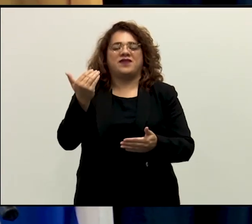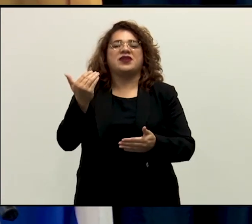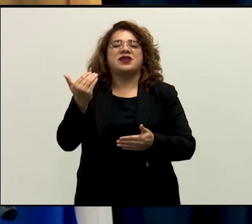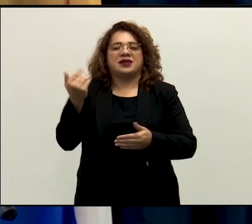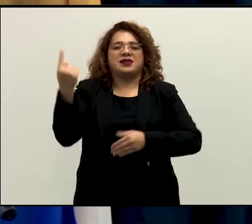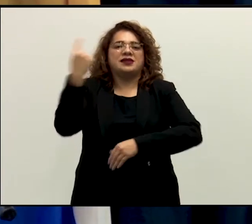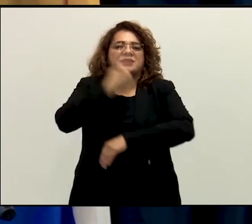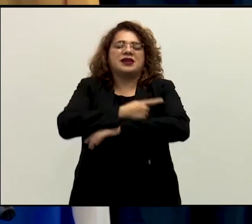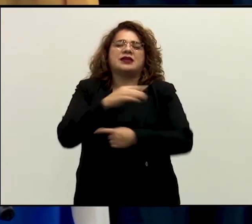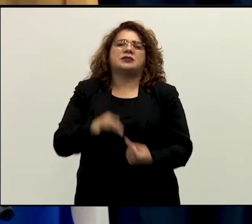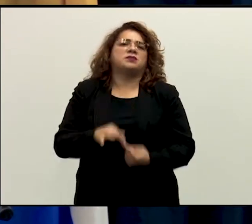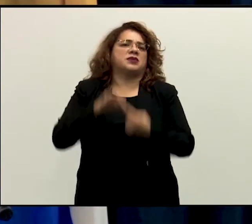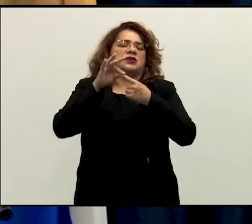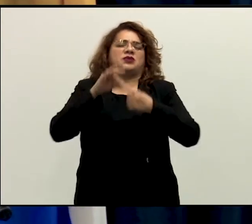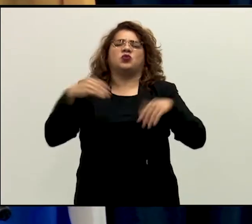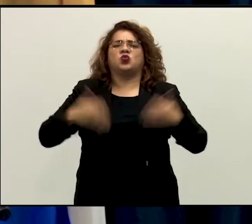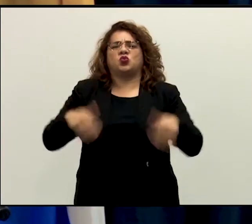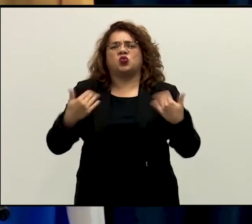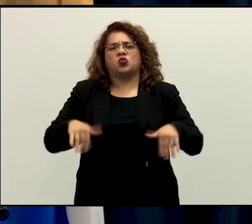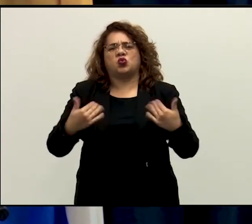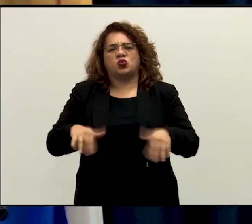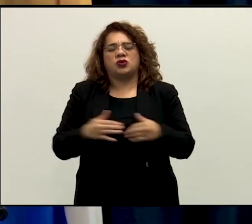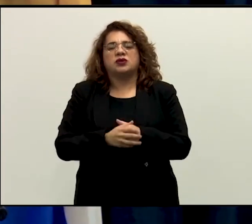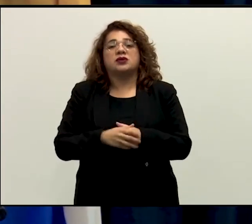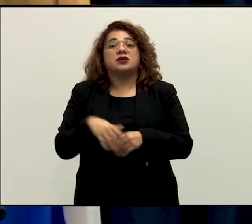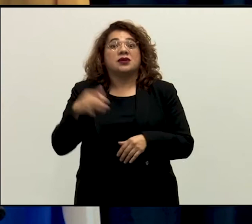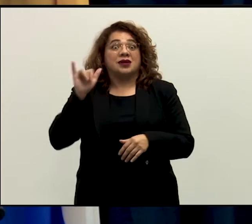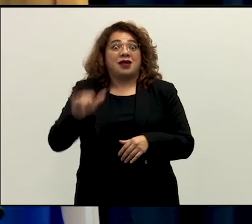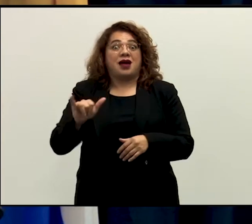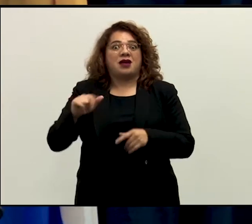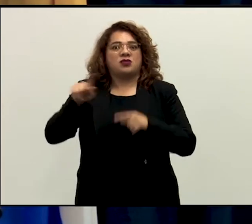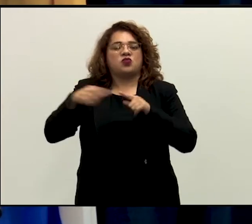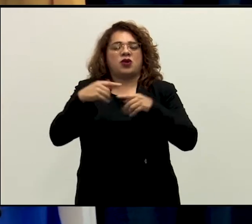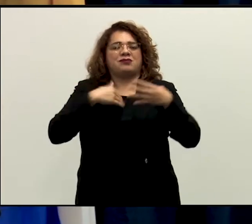That's a very very big date for us. It's when we move away from the tiered system.